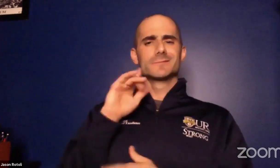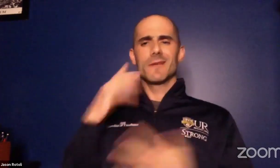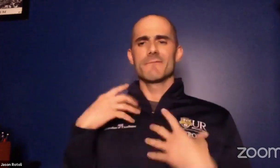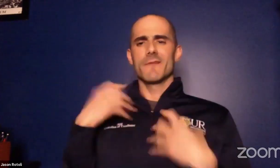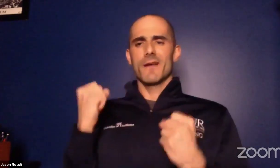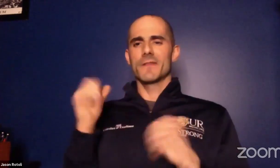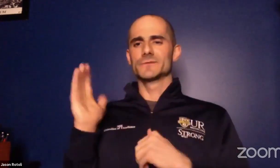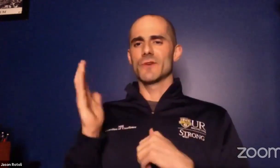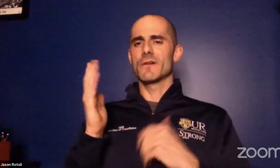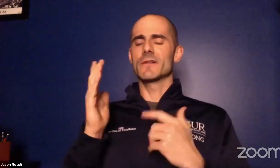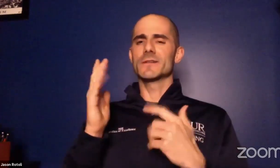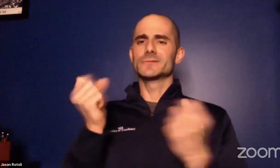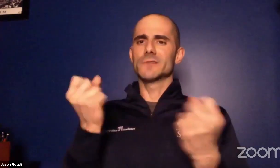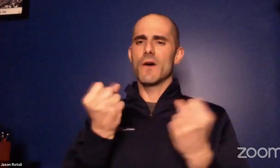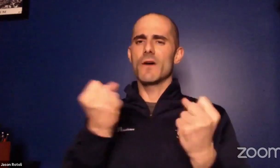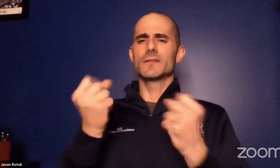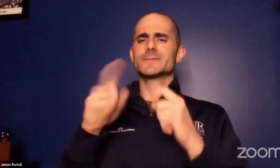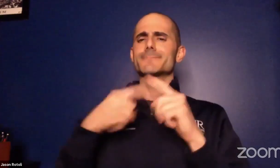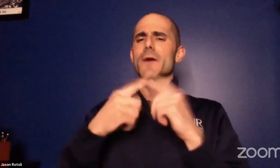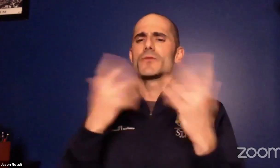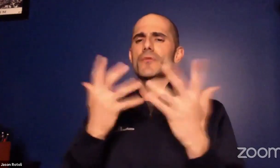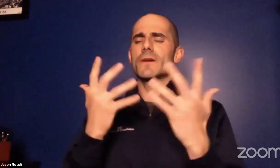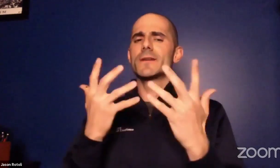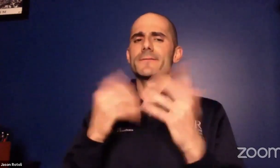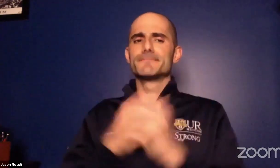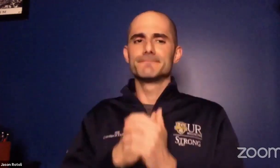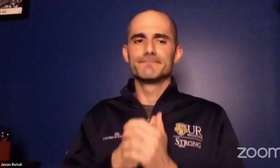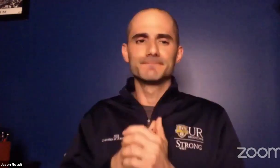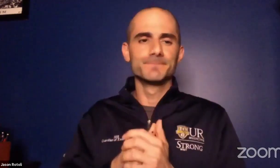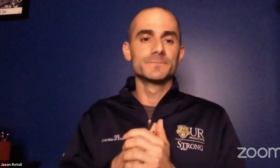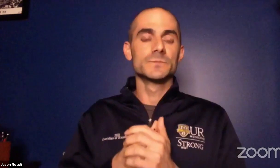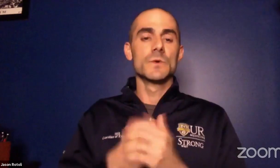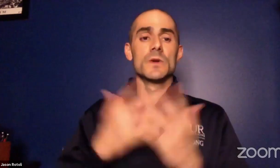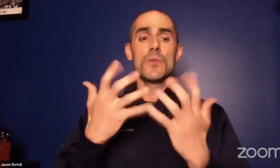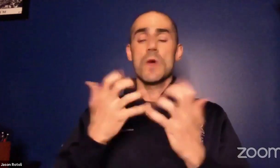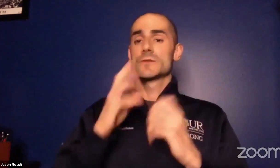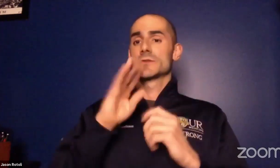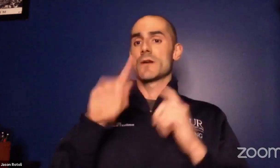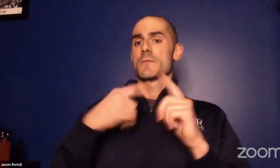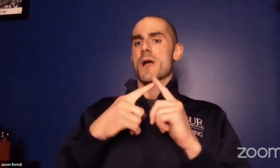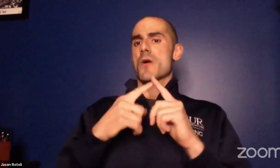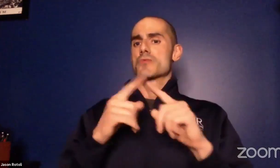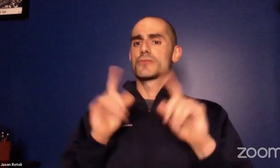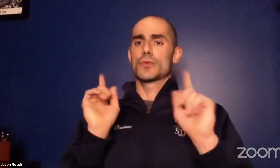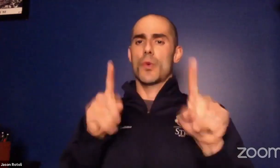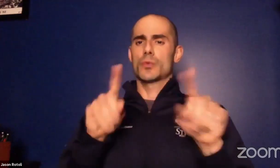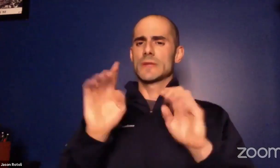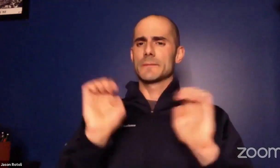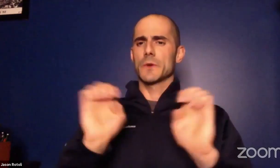him. For whatever reason he is now blocked from getting in. So, I